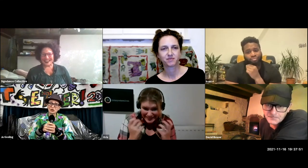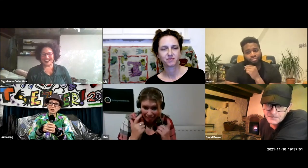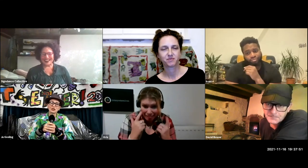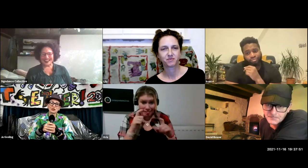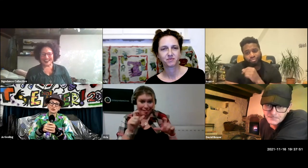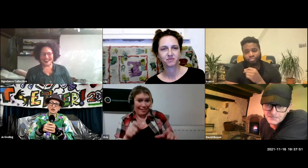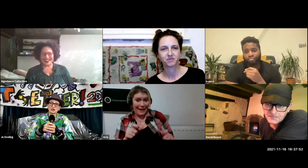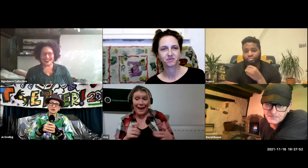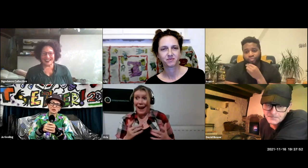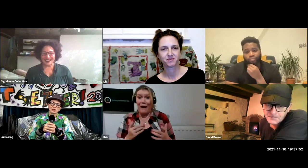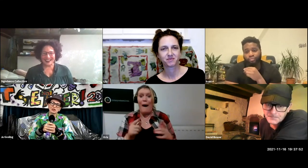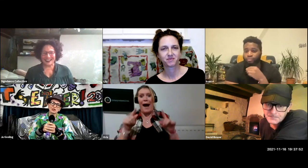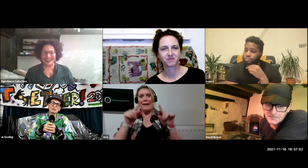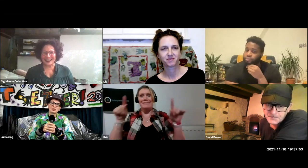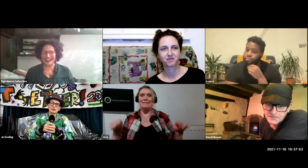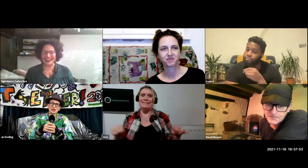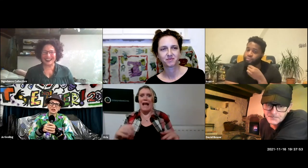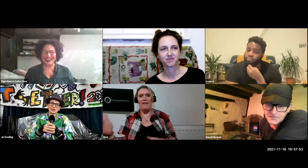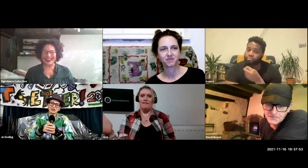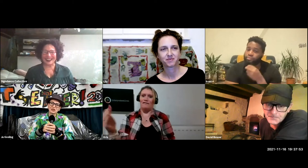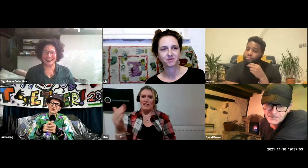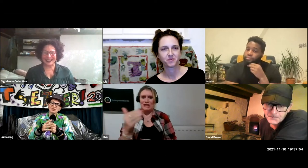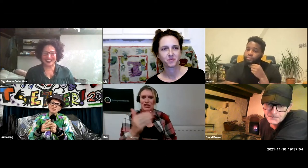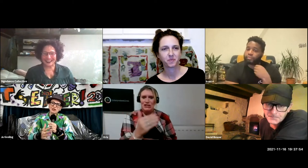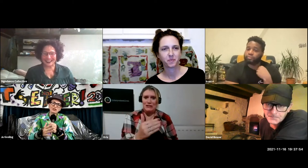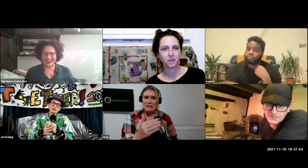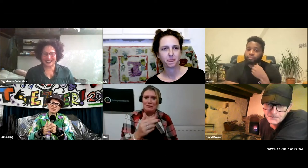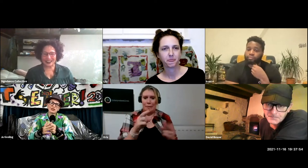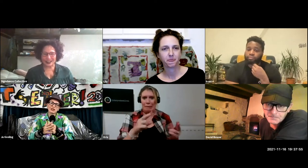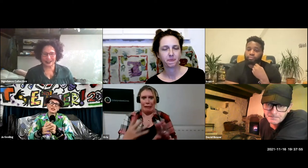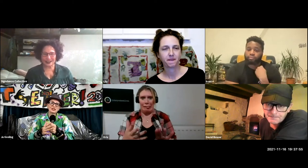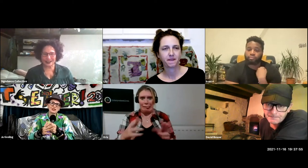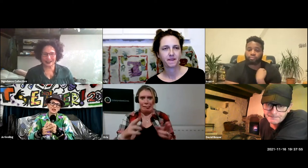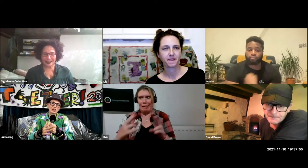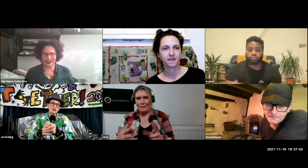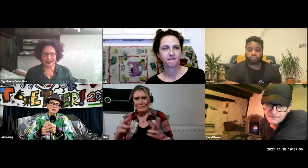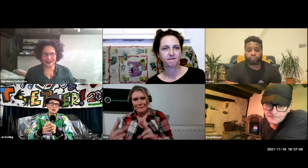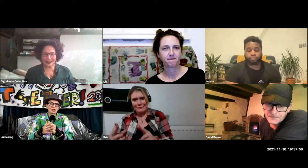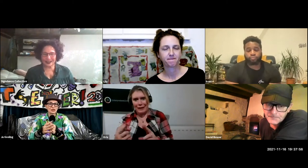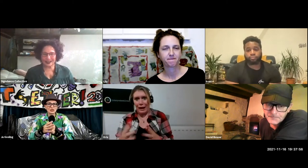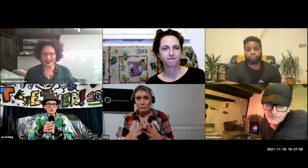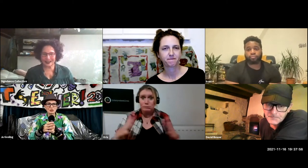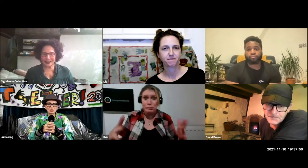London over a number of years and of course on zoom last year. You seem to